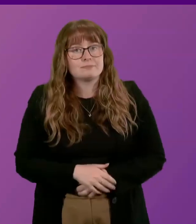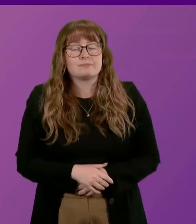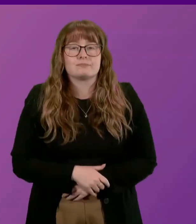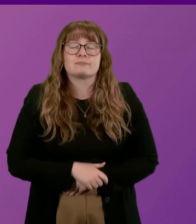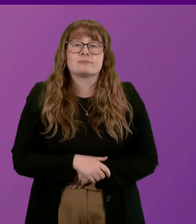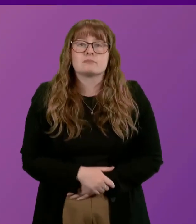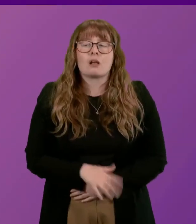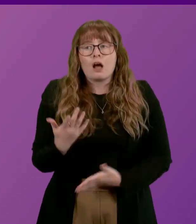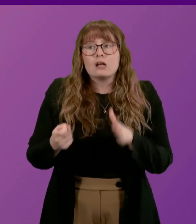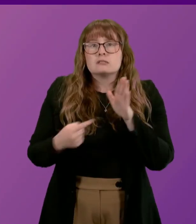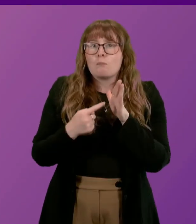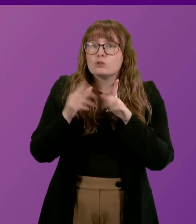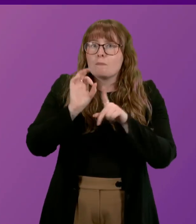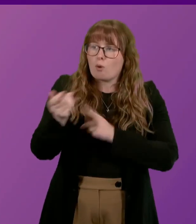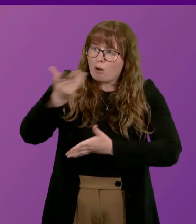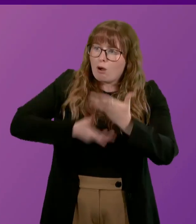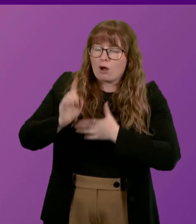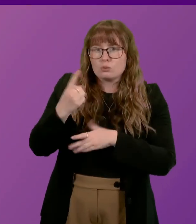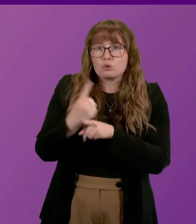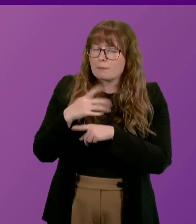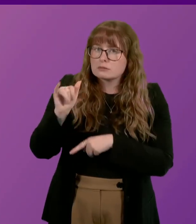The point that Mr Doris has put to me is an important one. I will ask the Minister